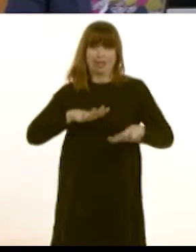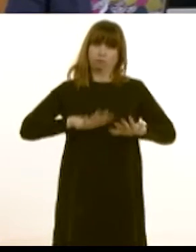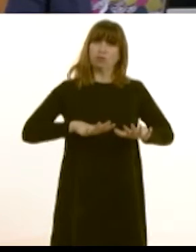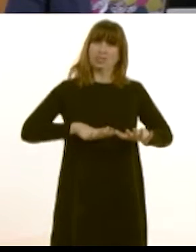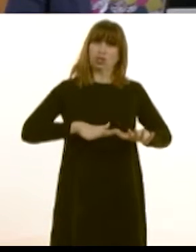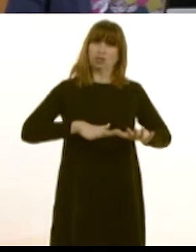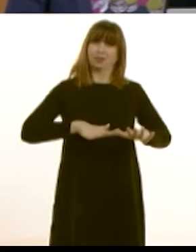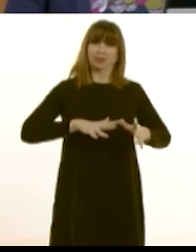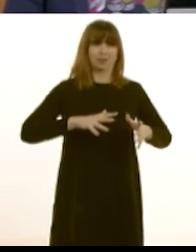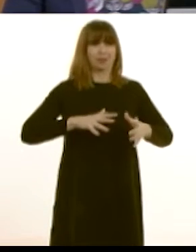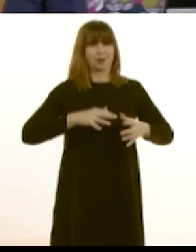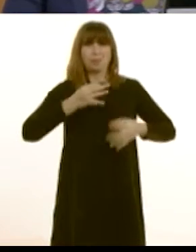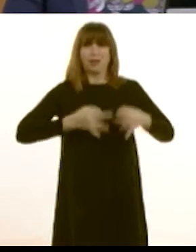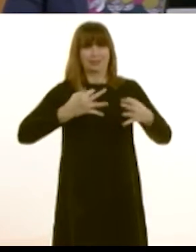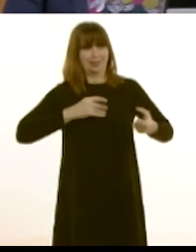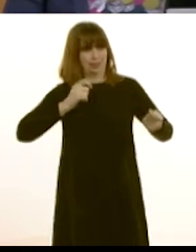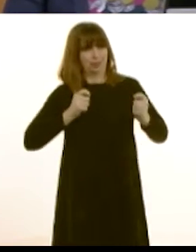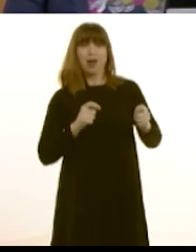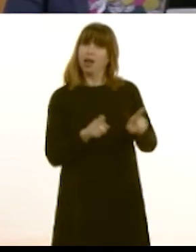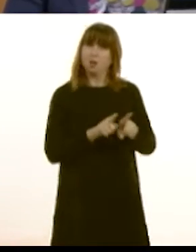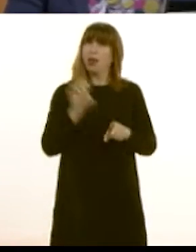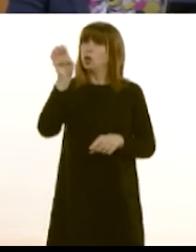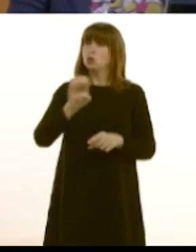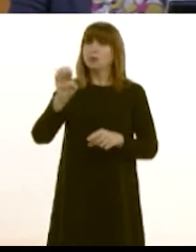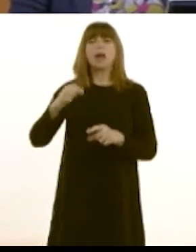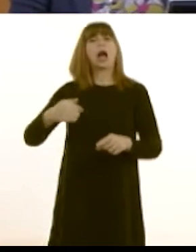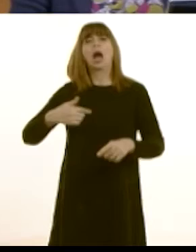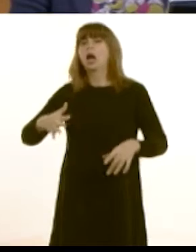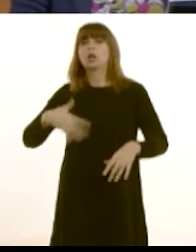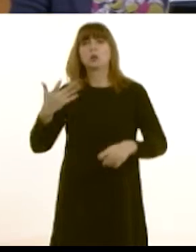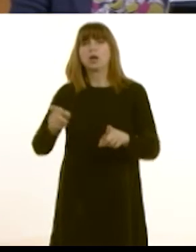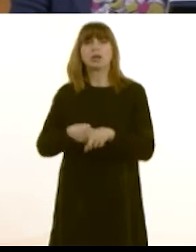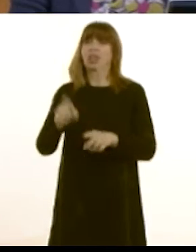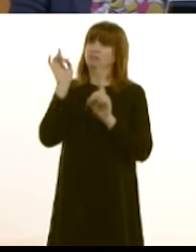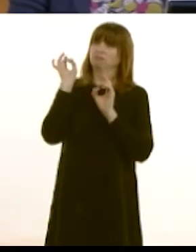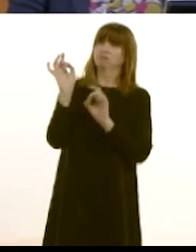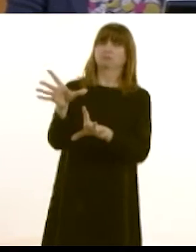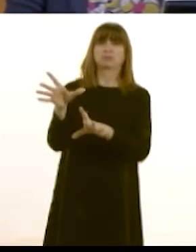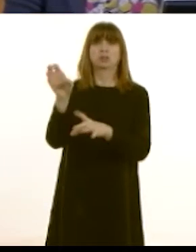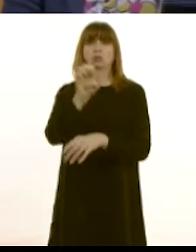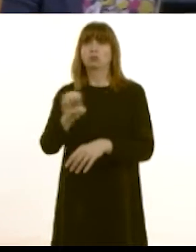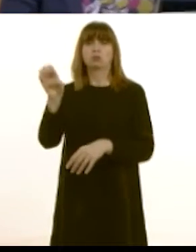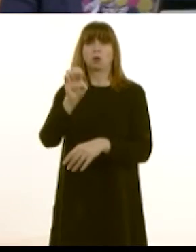Itís a question not of walking away from the European Union, but securing reform that keeps Wales at the heart of Europe.